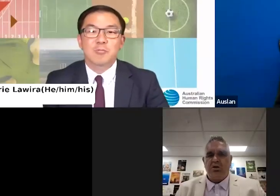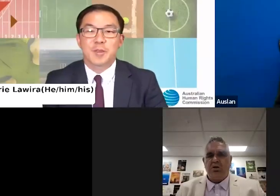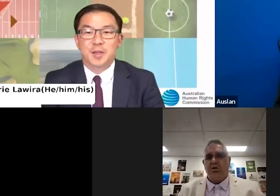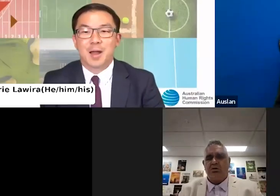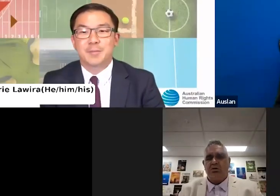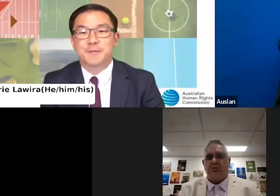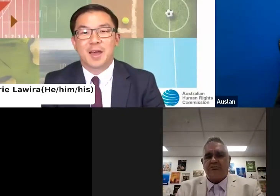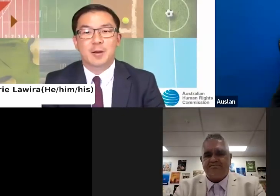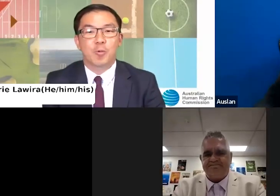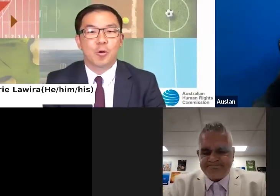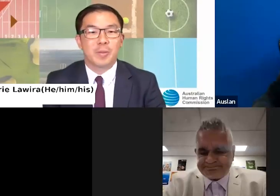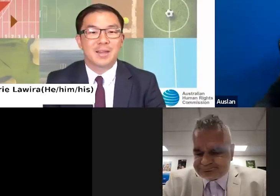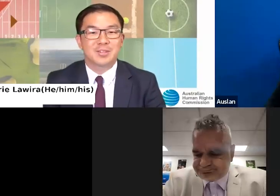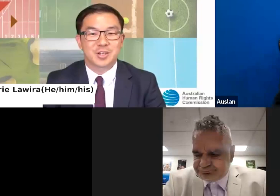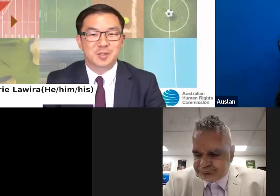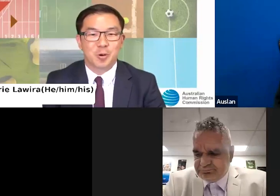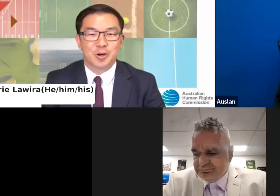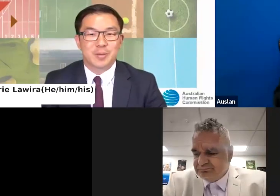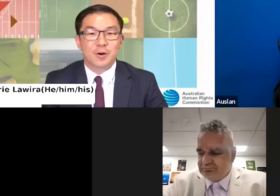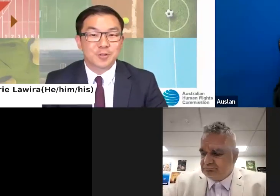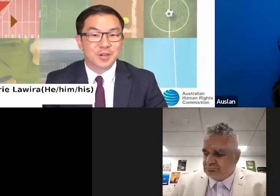Well, thank you, Raymond, for that warm and generous welcome and also